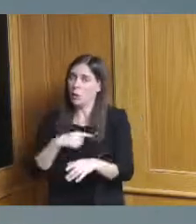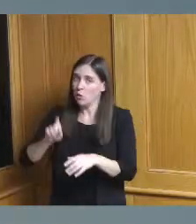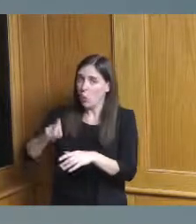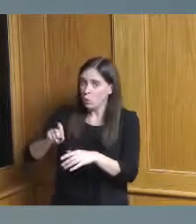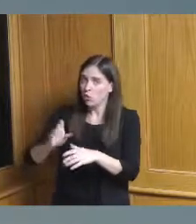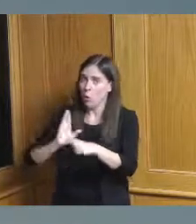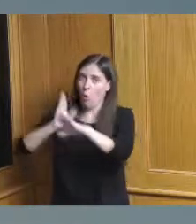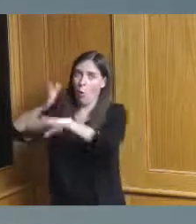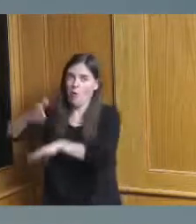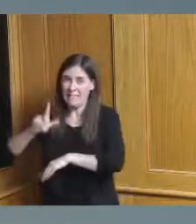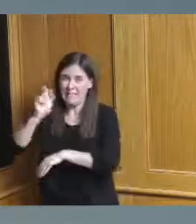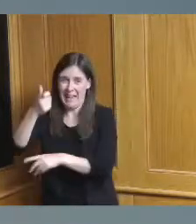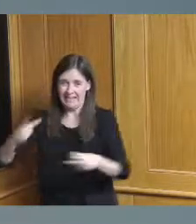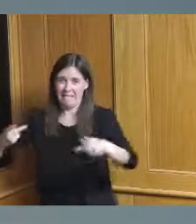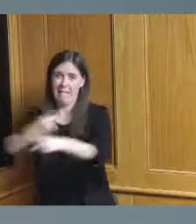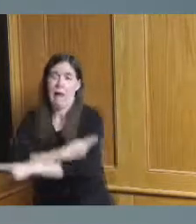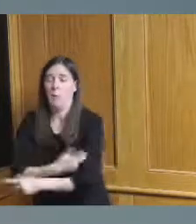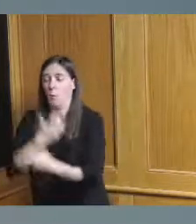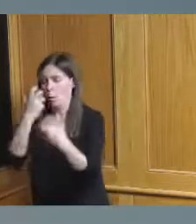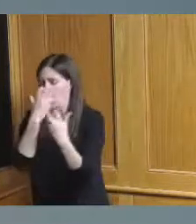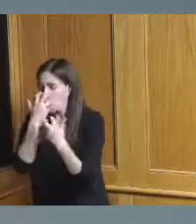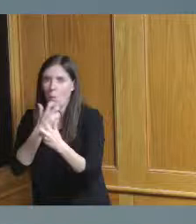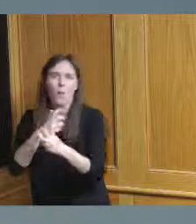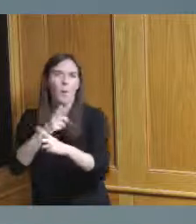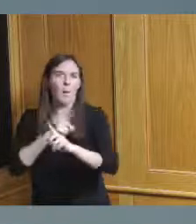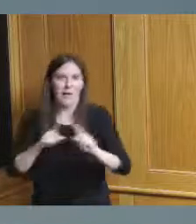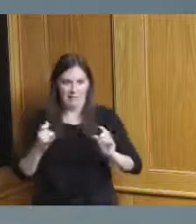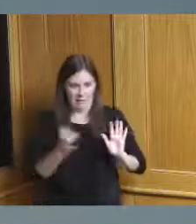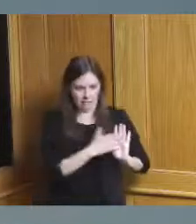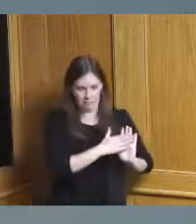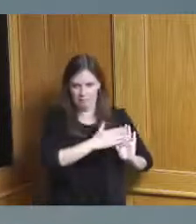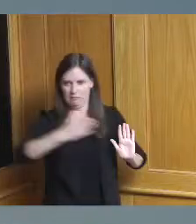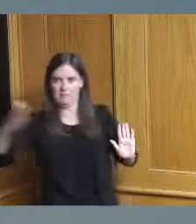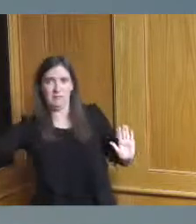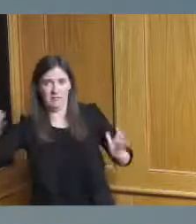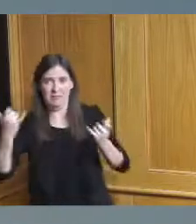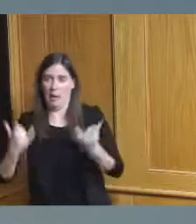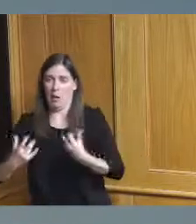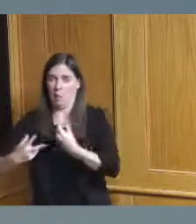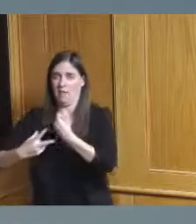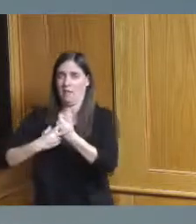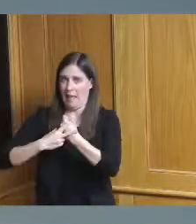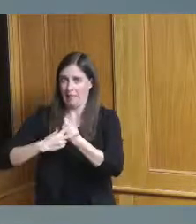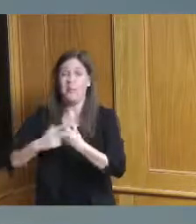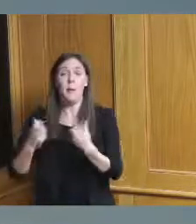for this meaning we had more investors wanting to buy the bonds significantly more investors wanting